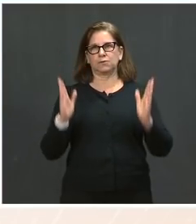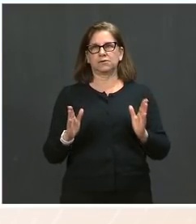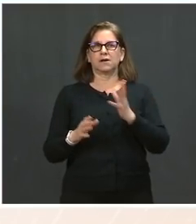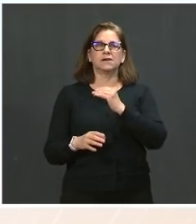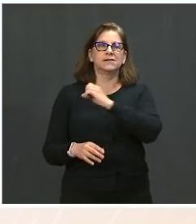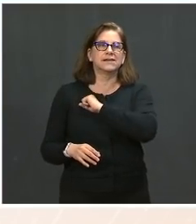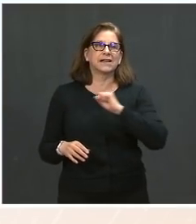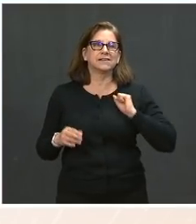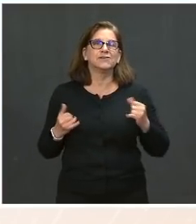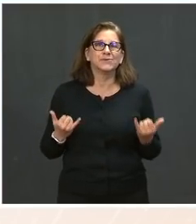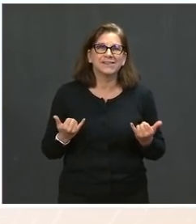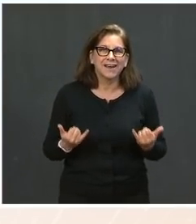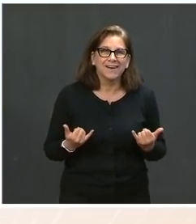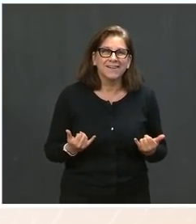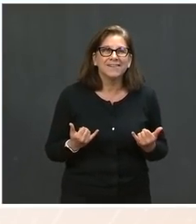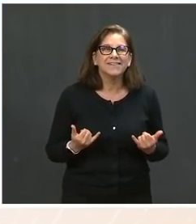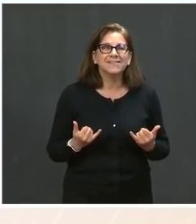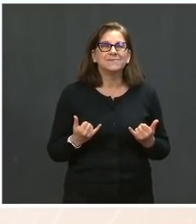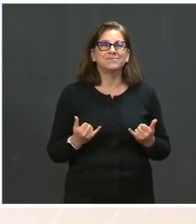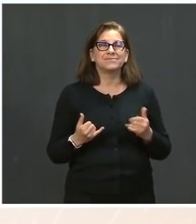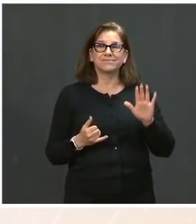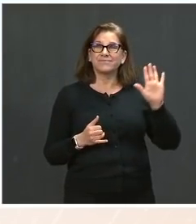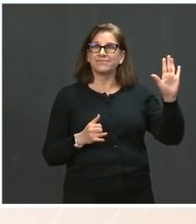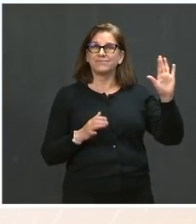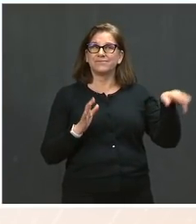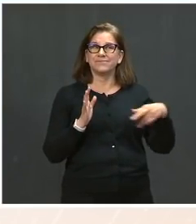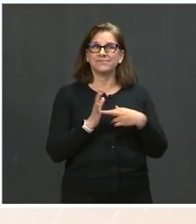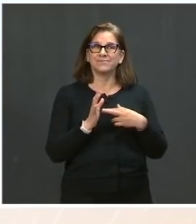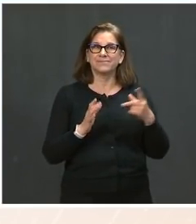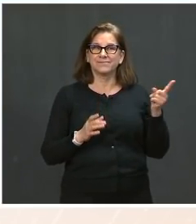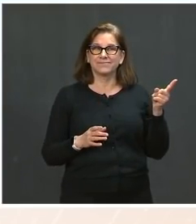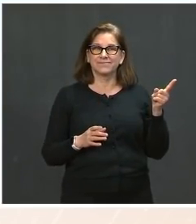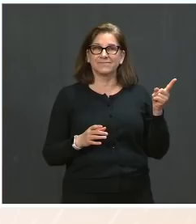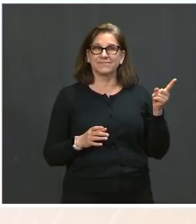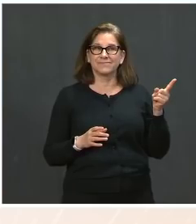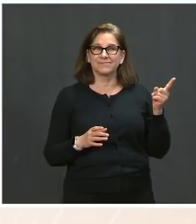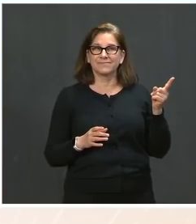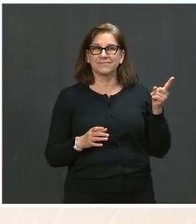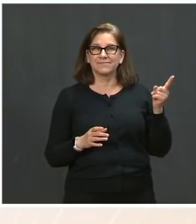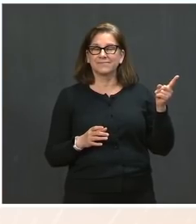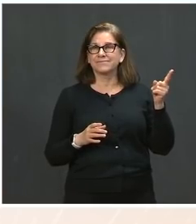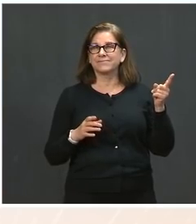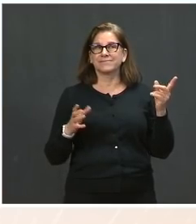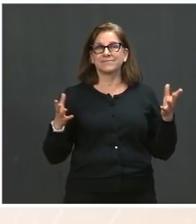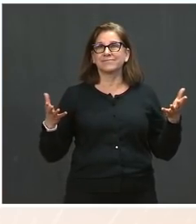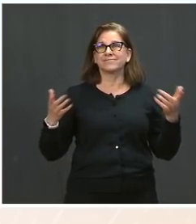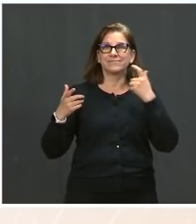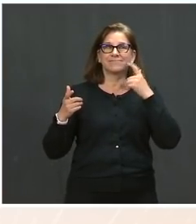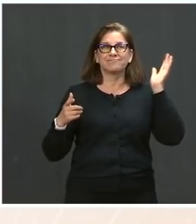to use the bully pulpit of the Rose Garden to push forward a range of agenda items.